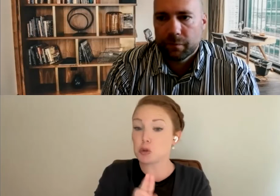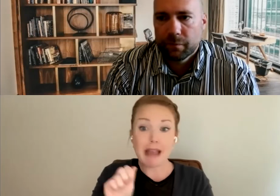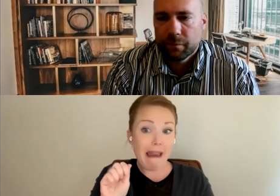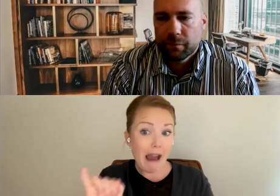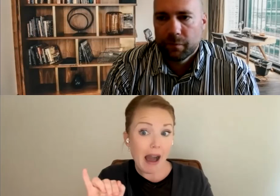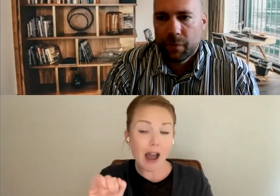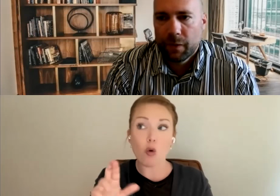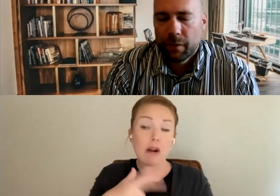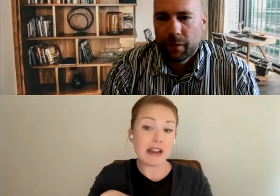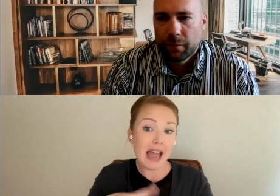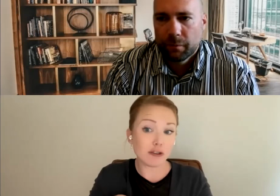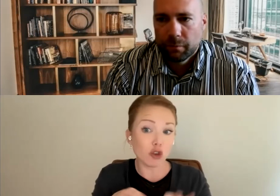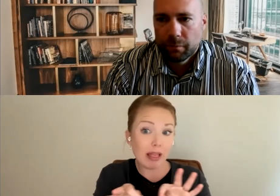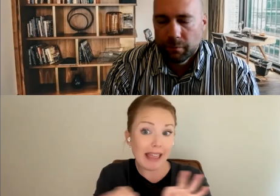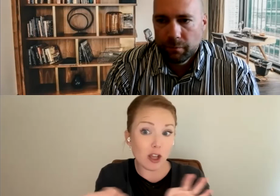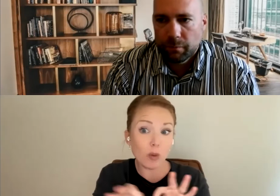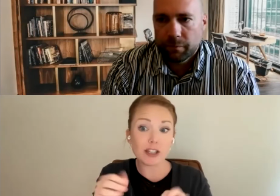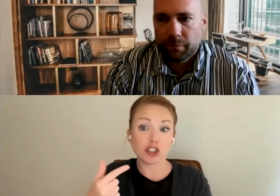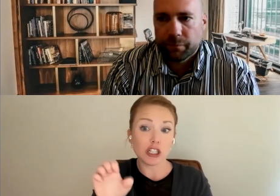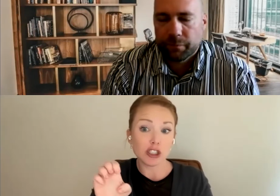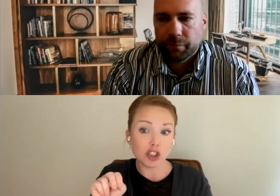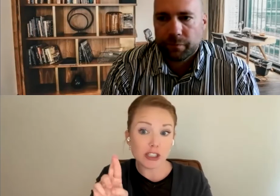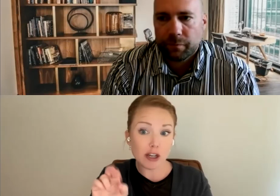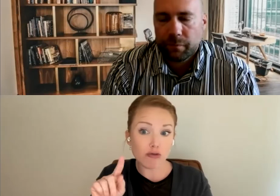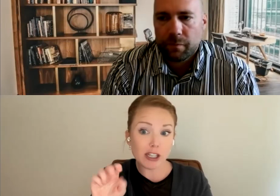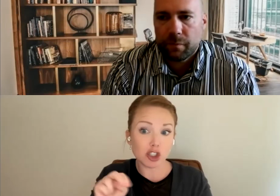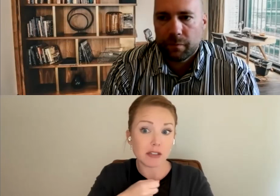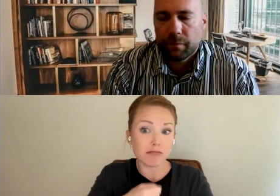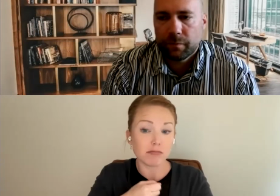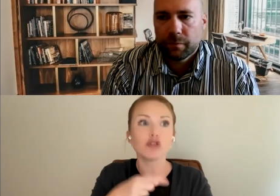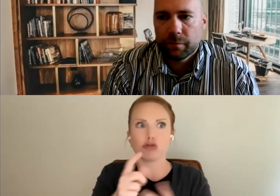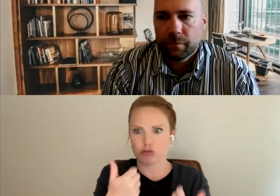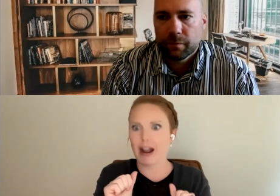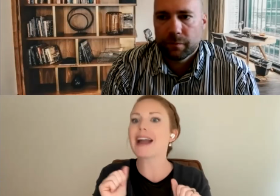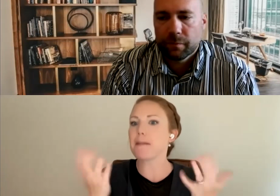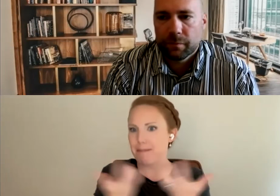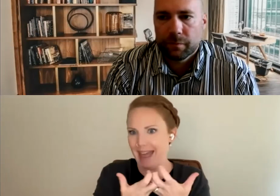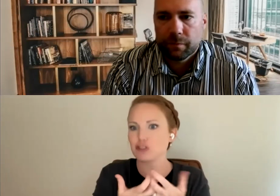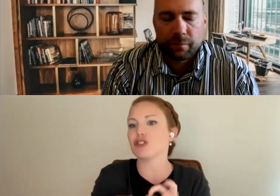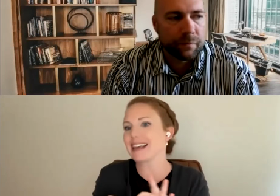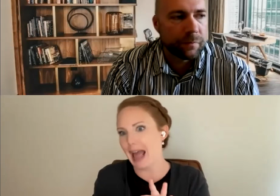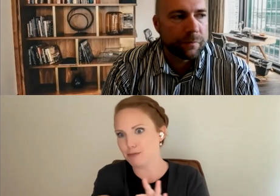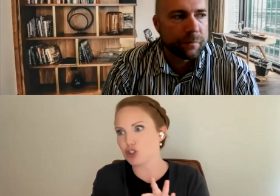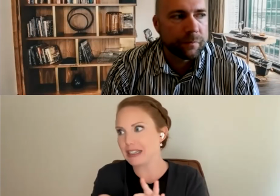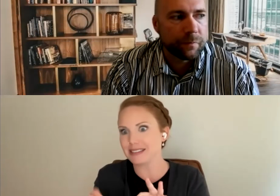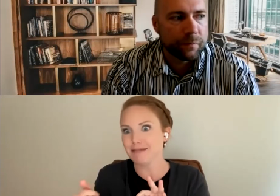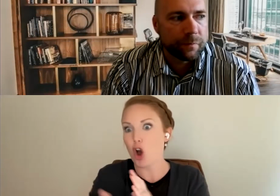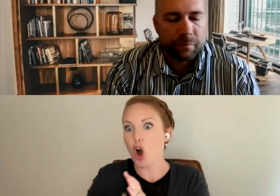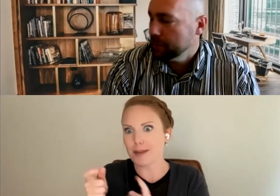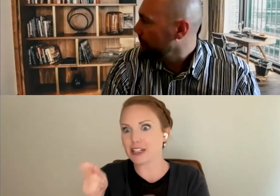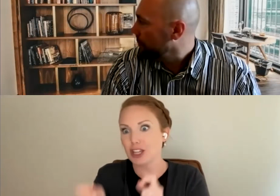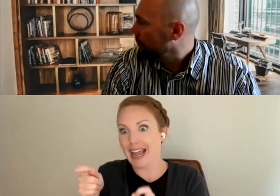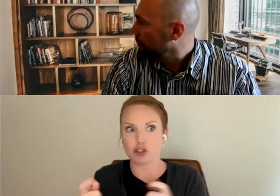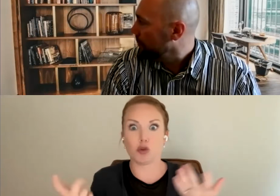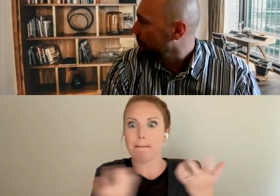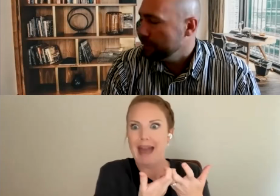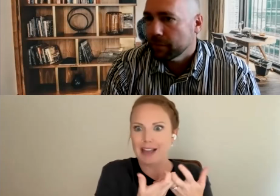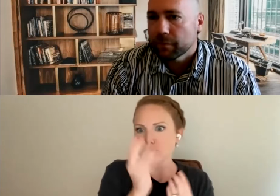to be able to interpret some of these things and deliver these kinds of summaries. So that